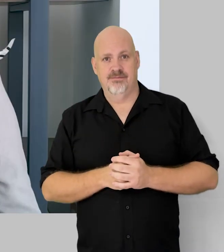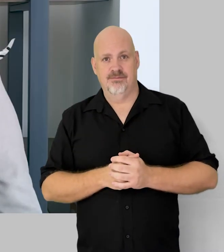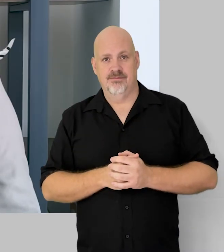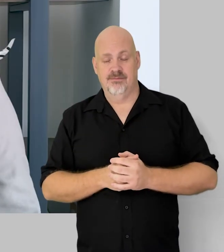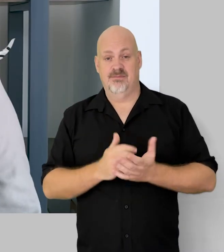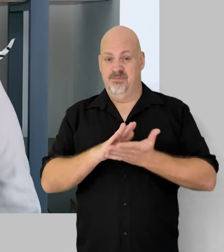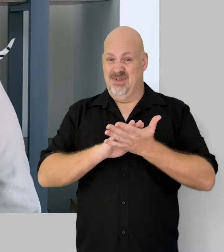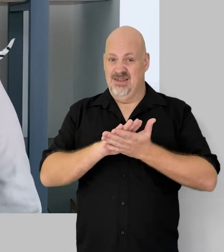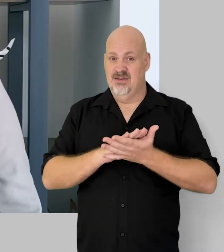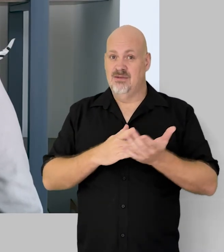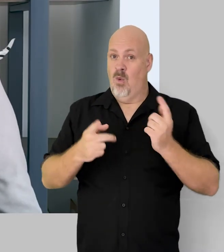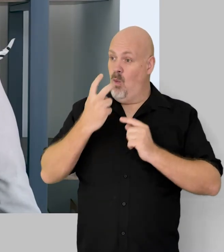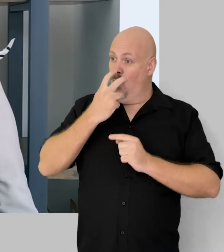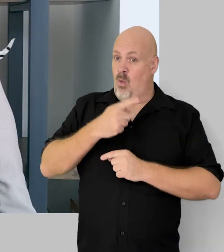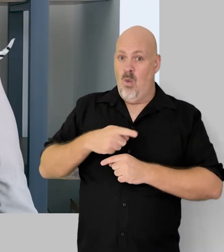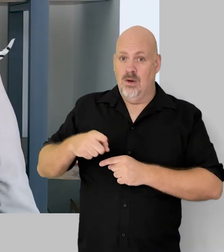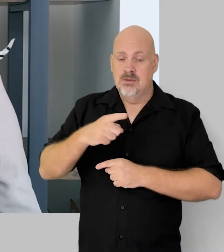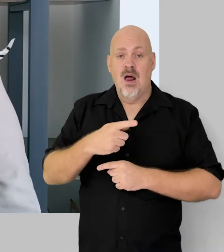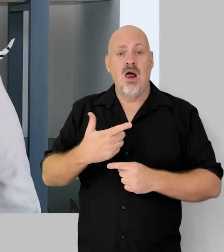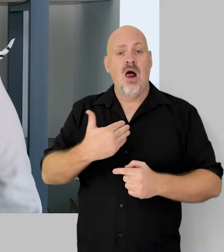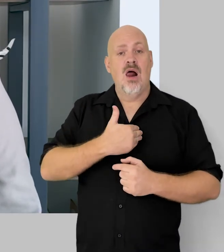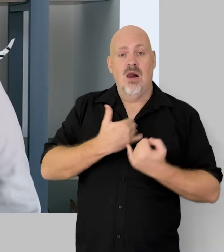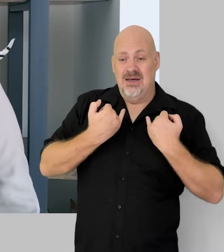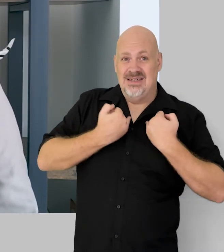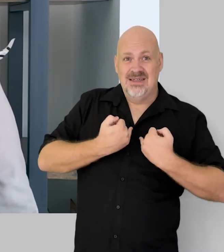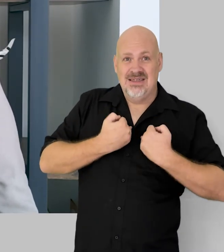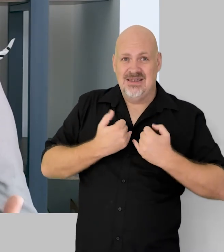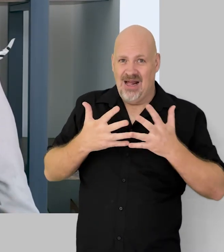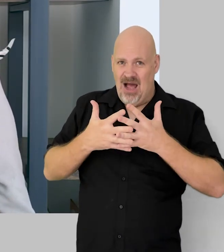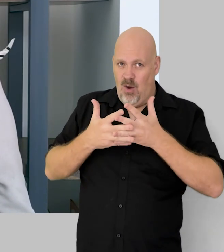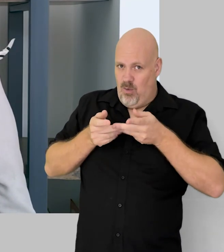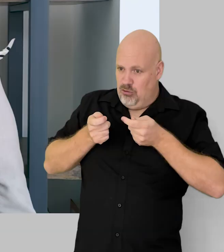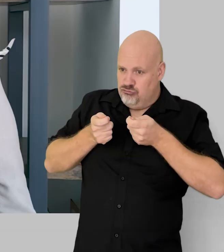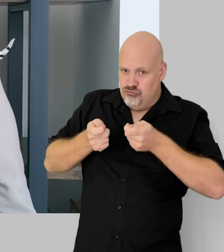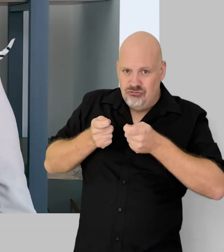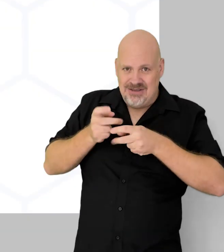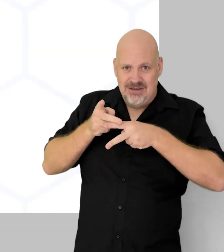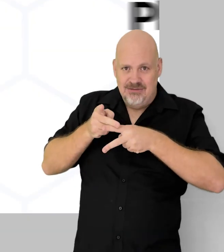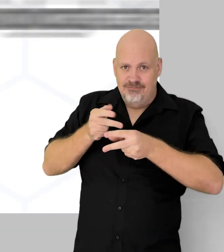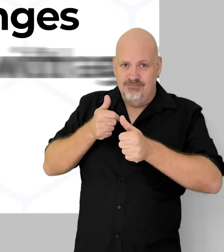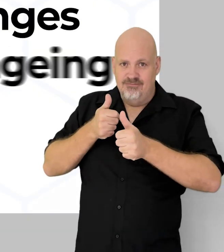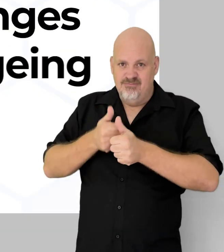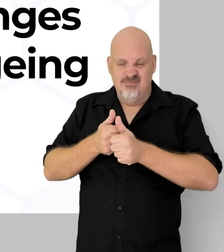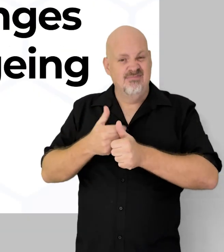Moreover, older patients often present with a range of complicating factors. Physiological changes